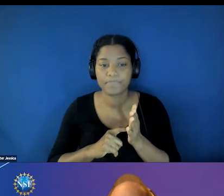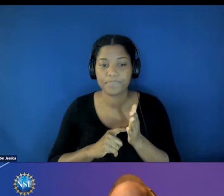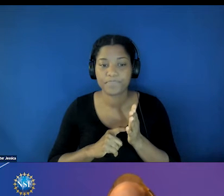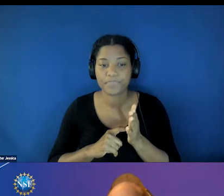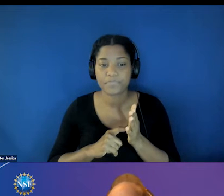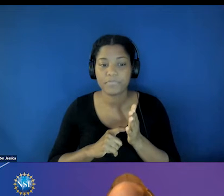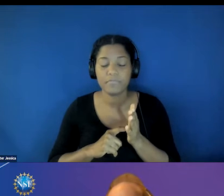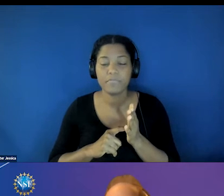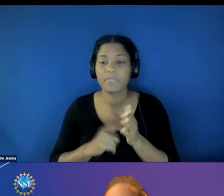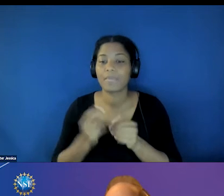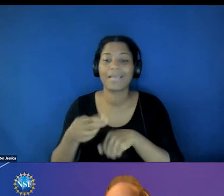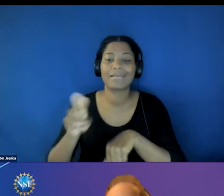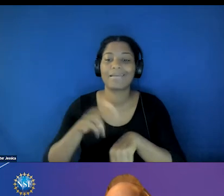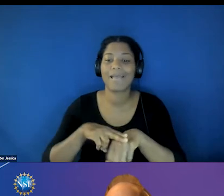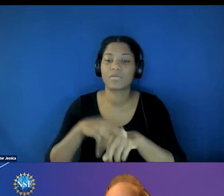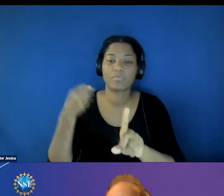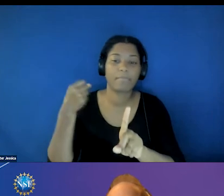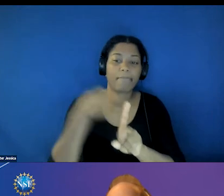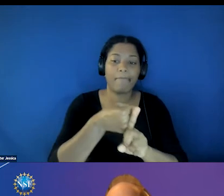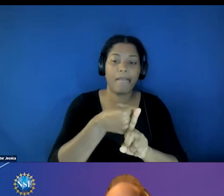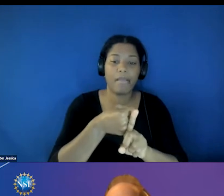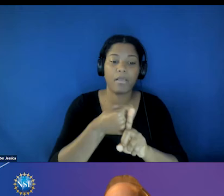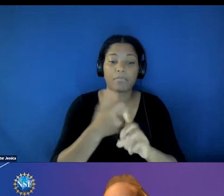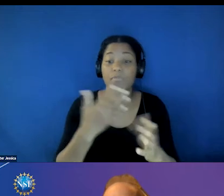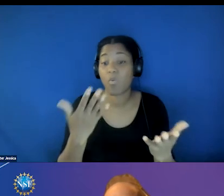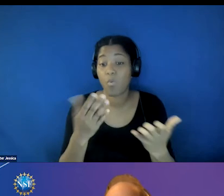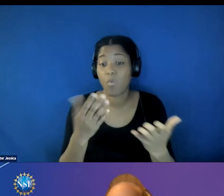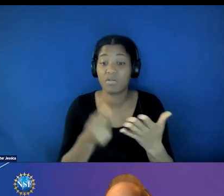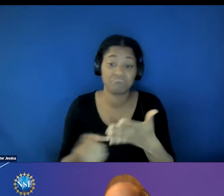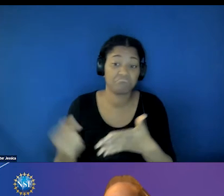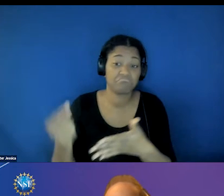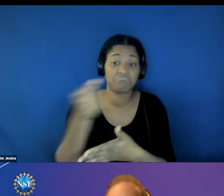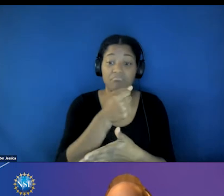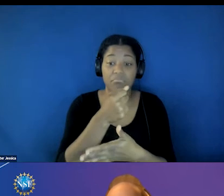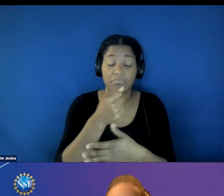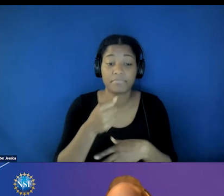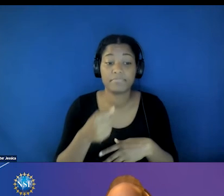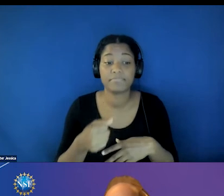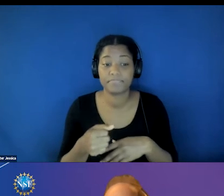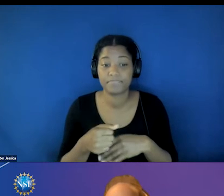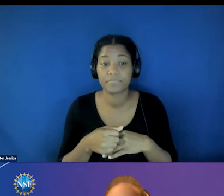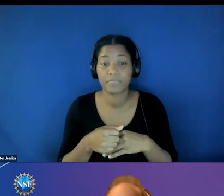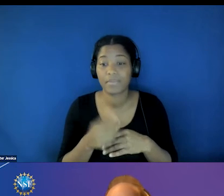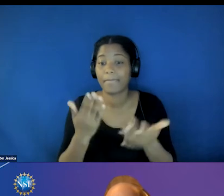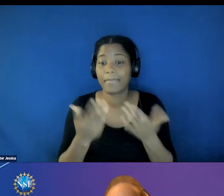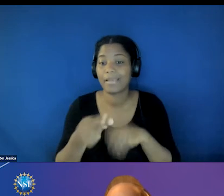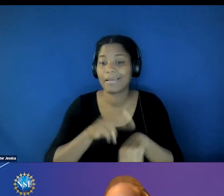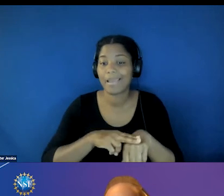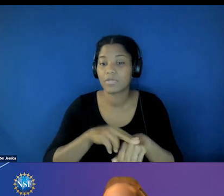a national impact or a priority as expressed by, for example, National Academies Decadal Survey.